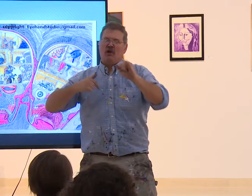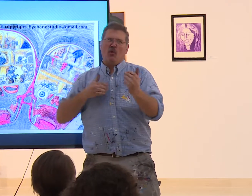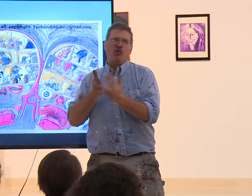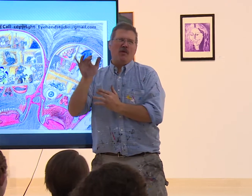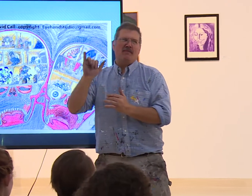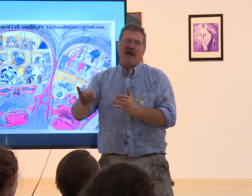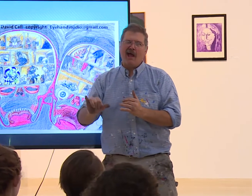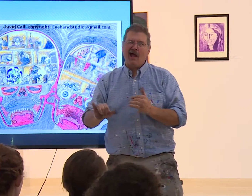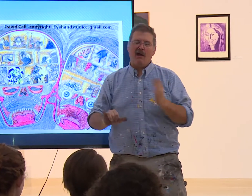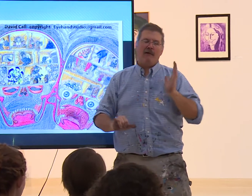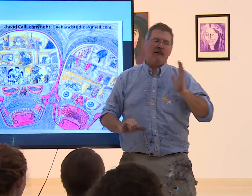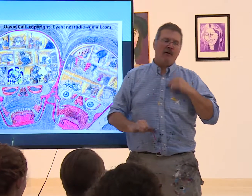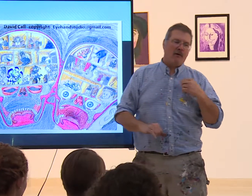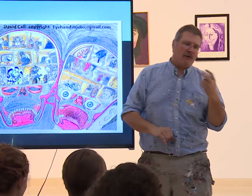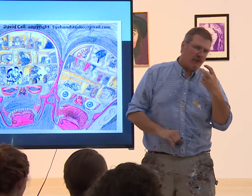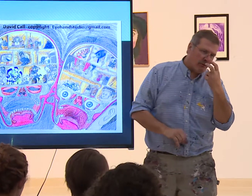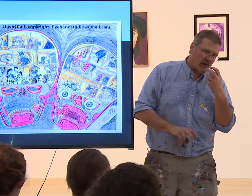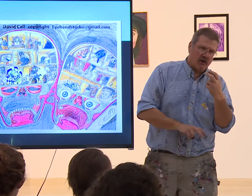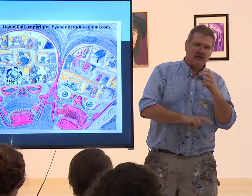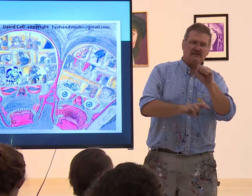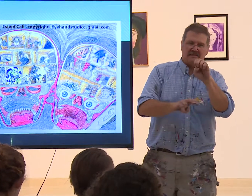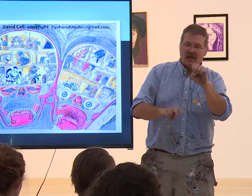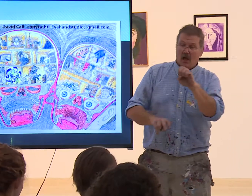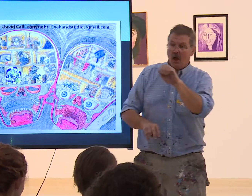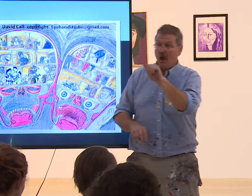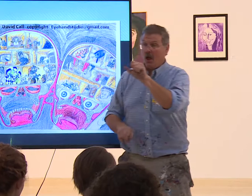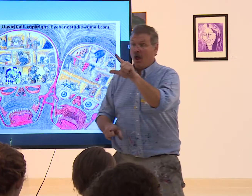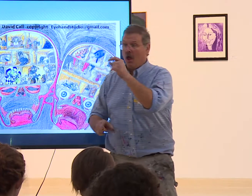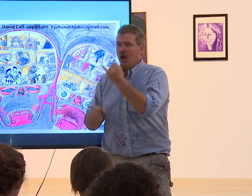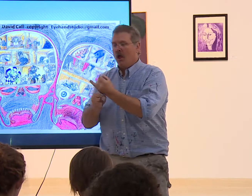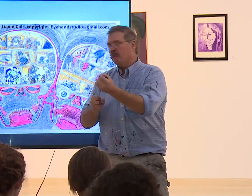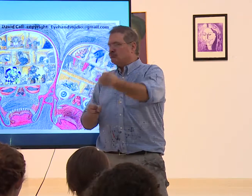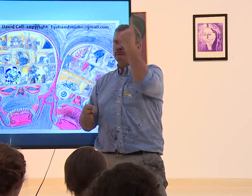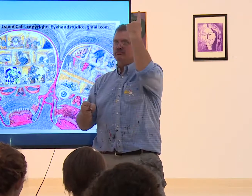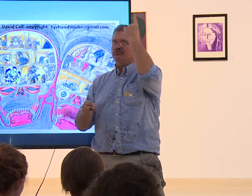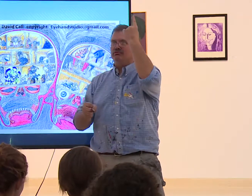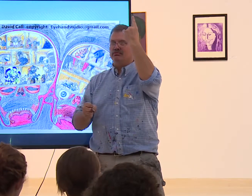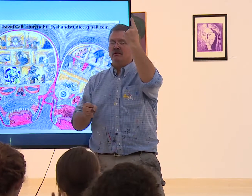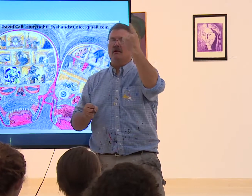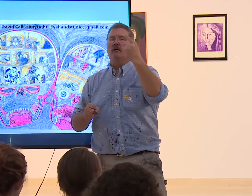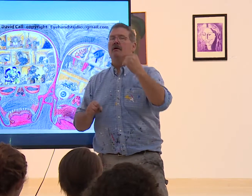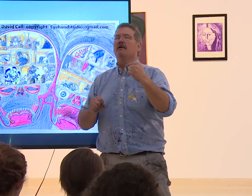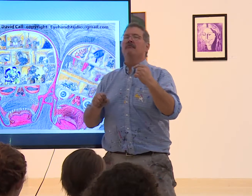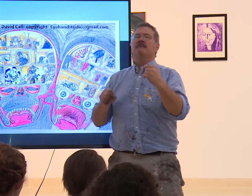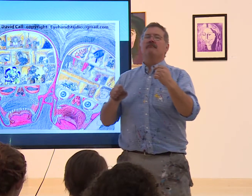I have gone through the experience of being a deaf child in a family without all deaf children,